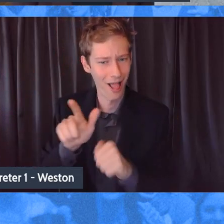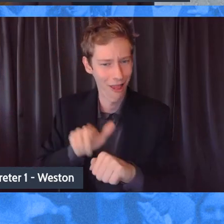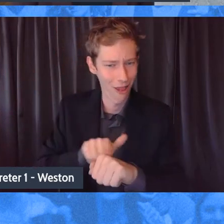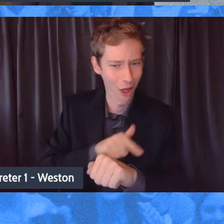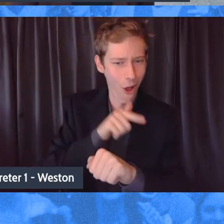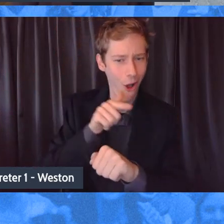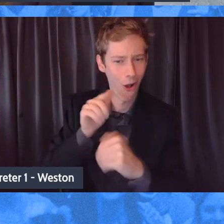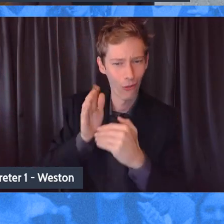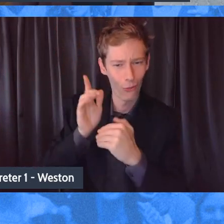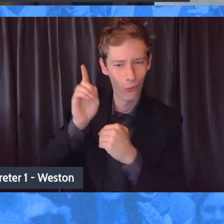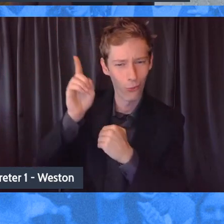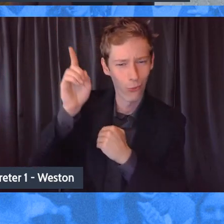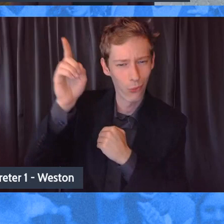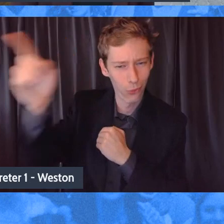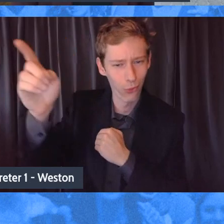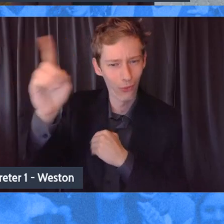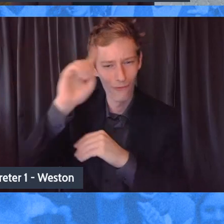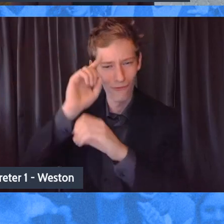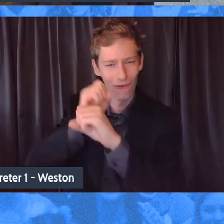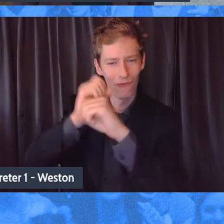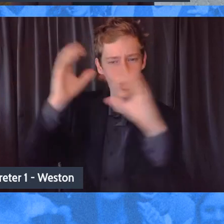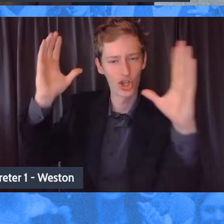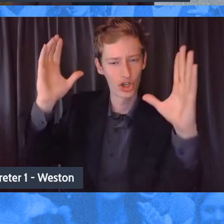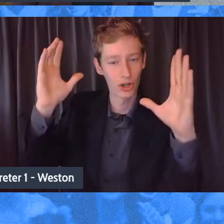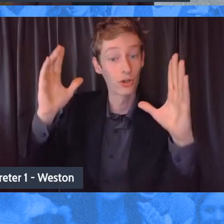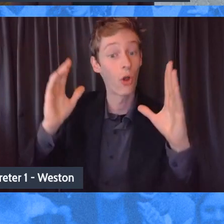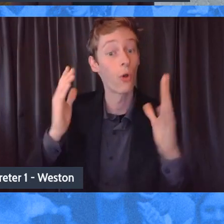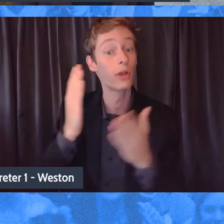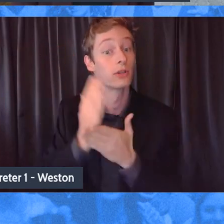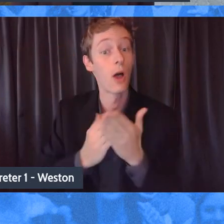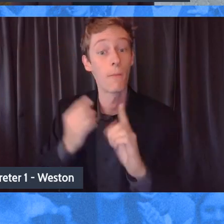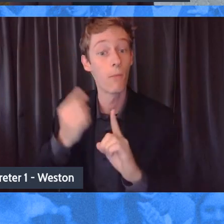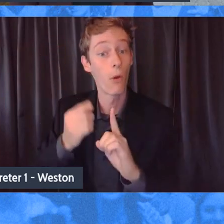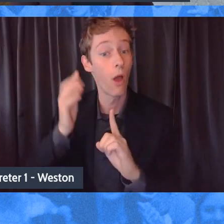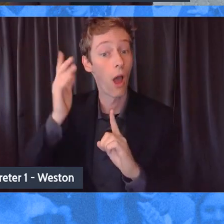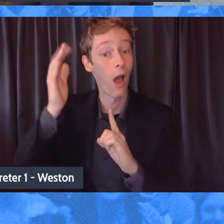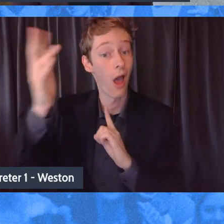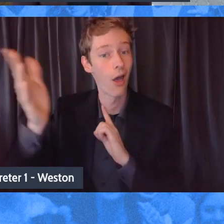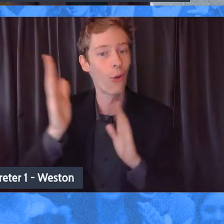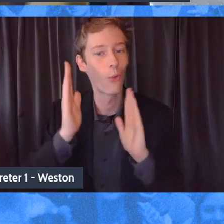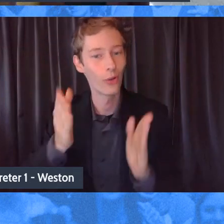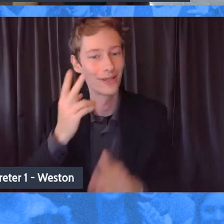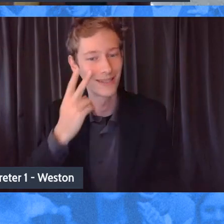we will all see our lost causes found. Hmm, I love that. Thank you so much for all of you for sharing that.